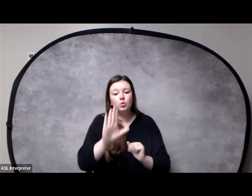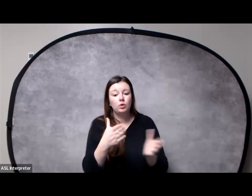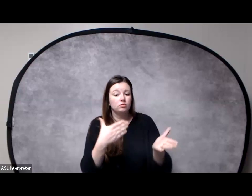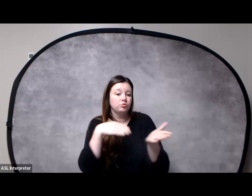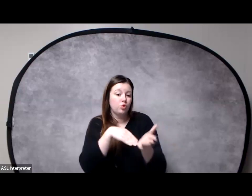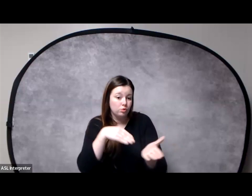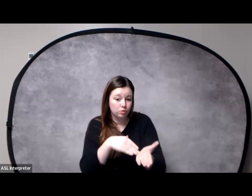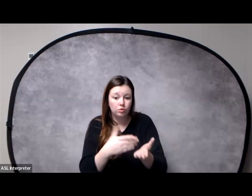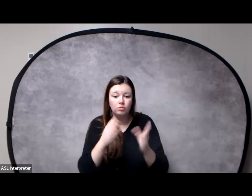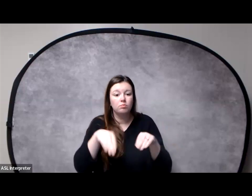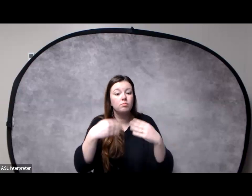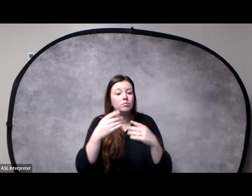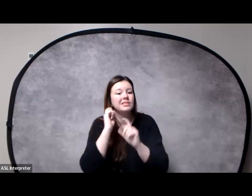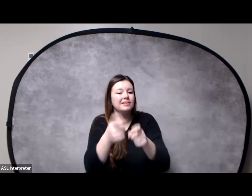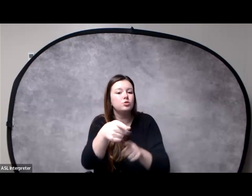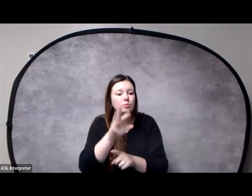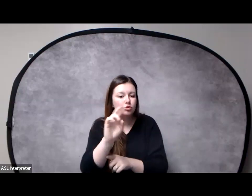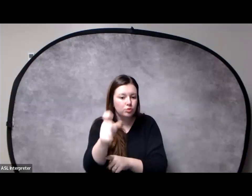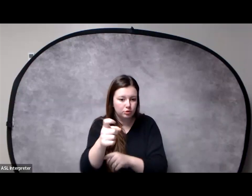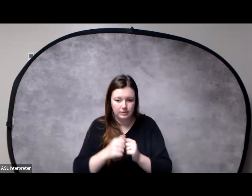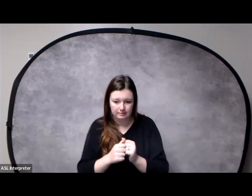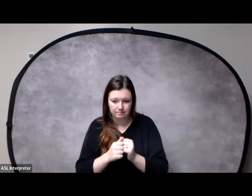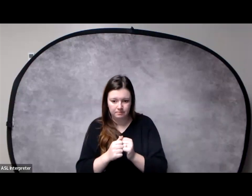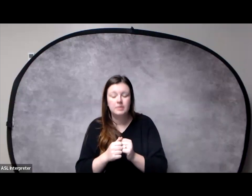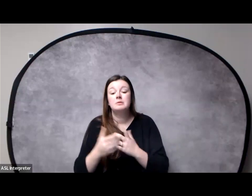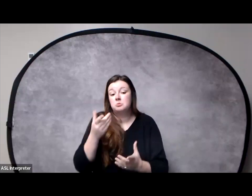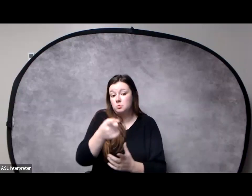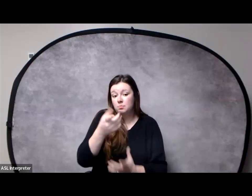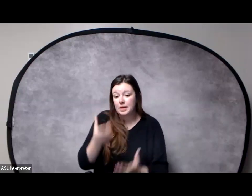to go back and get an additional authorization from your health insurance company before